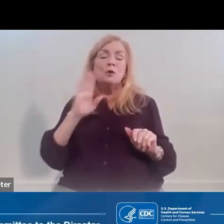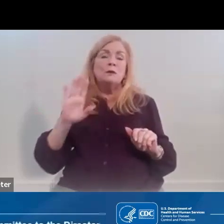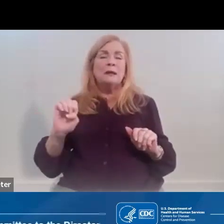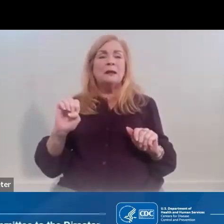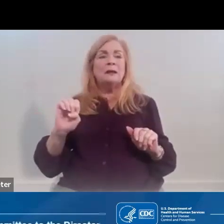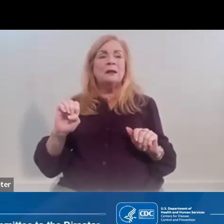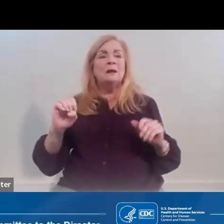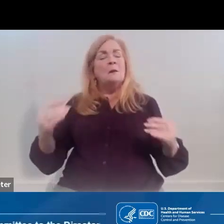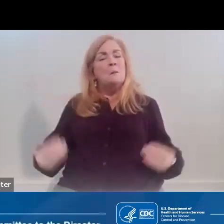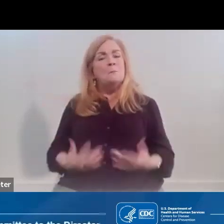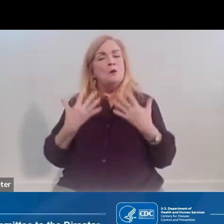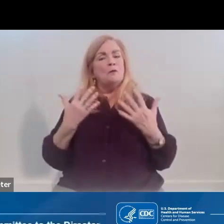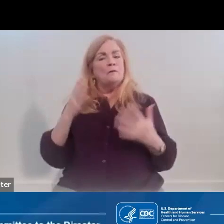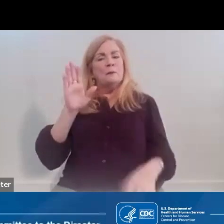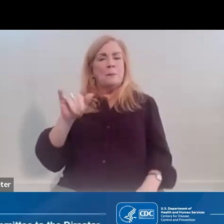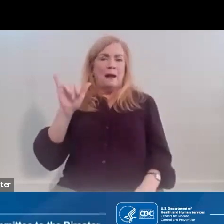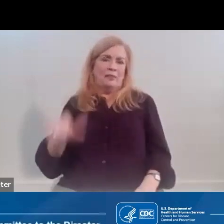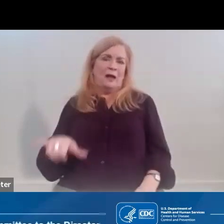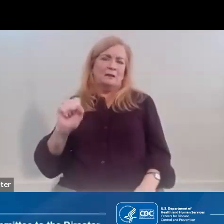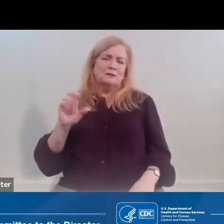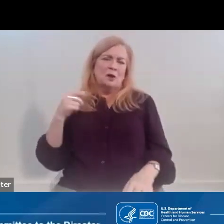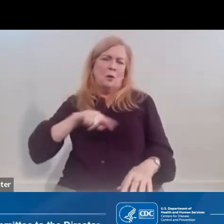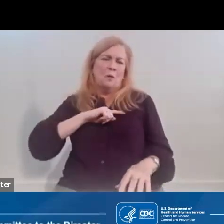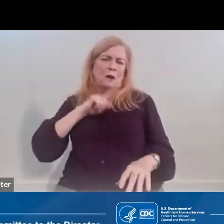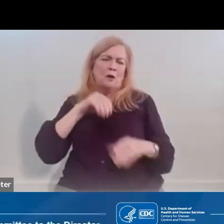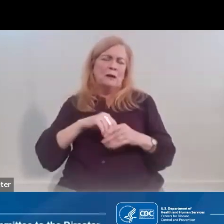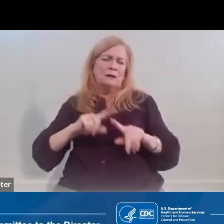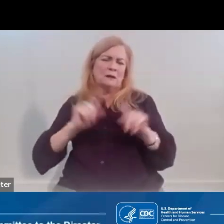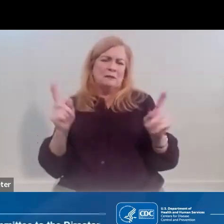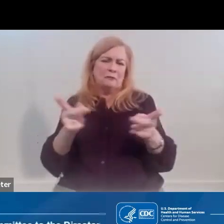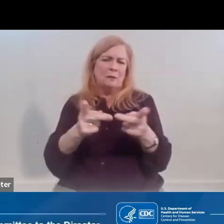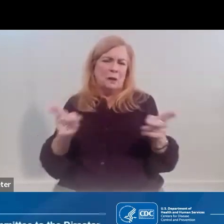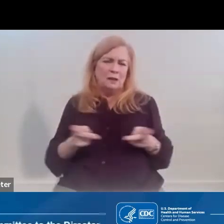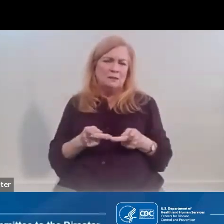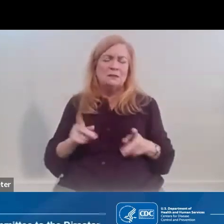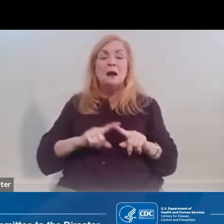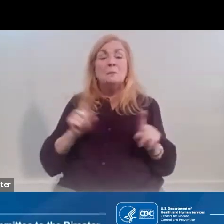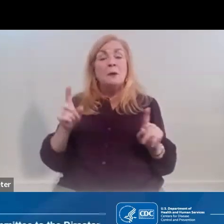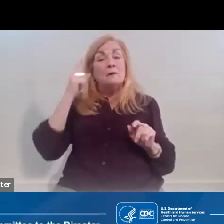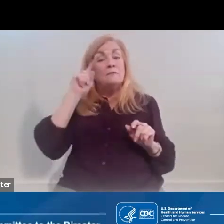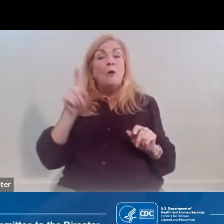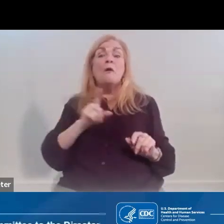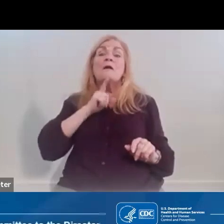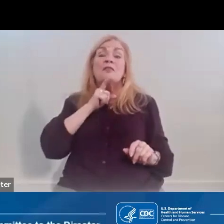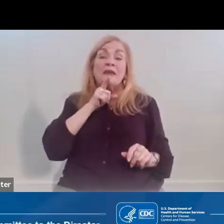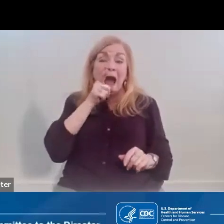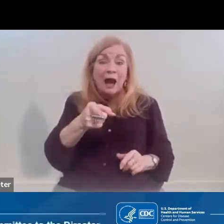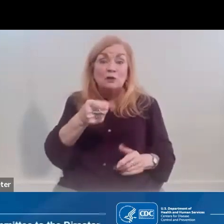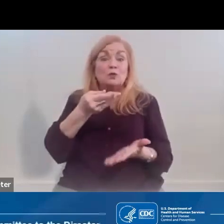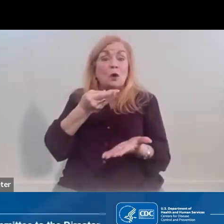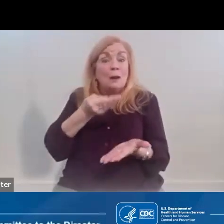So we're in a different place, but in terms of the actual investment and the resources